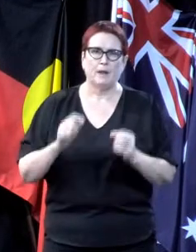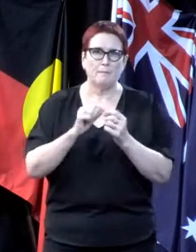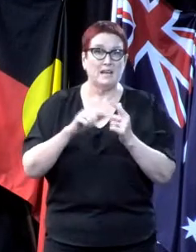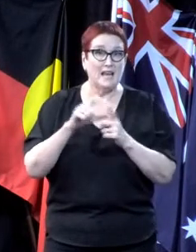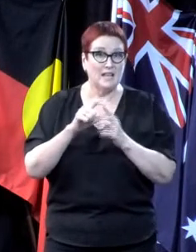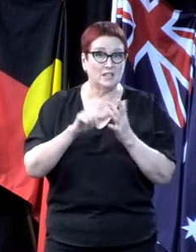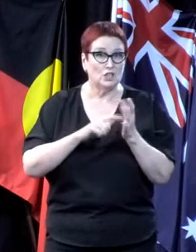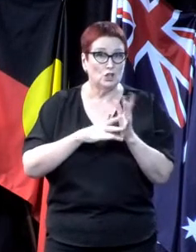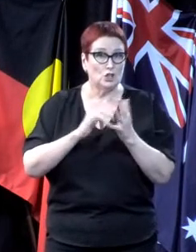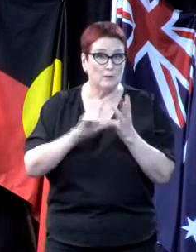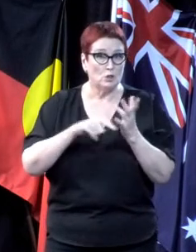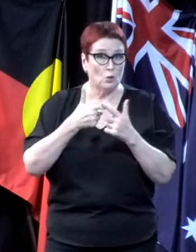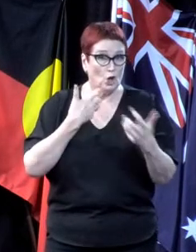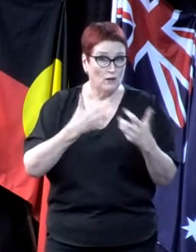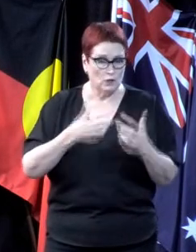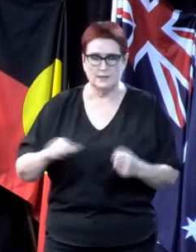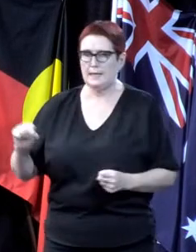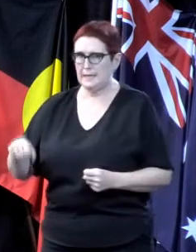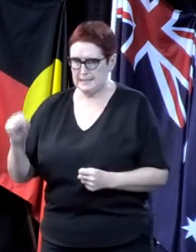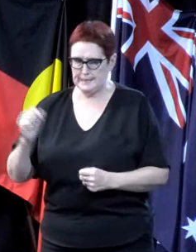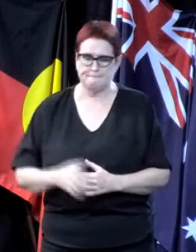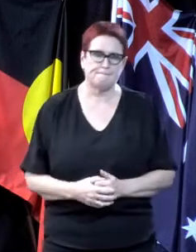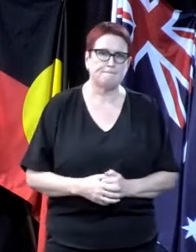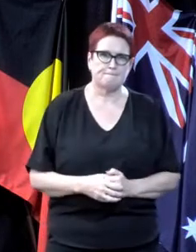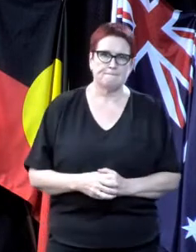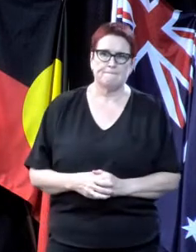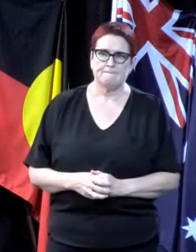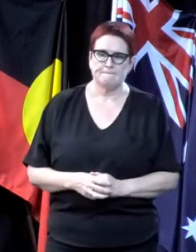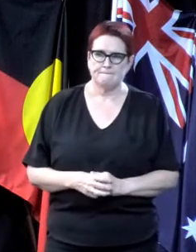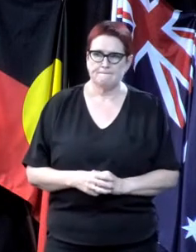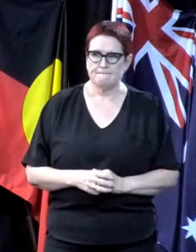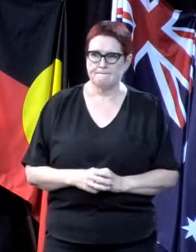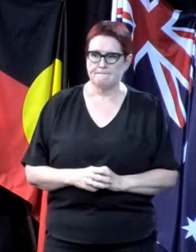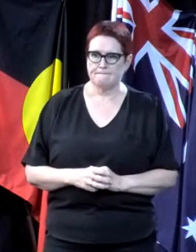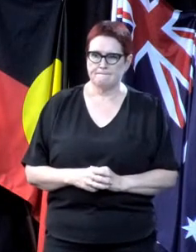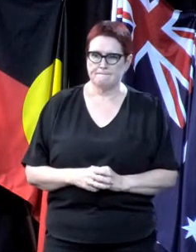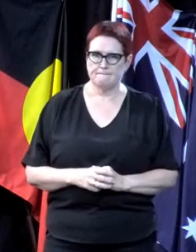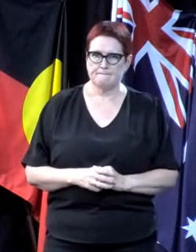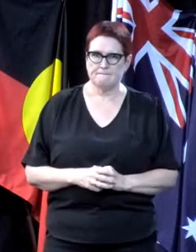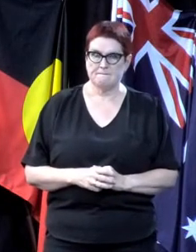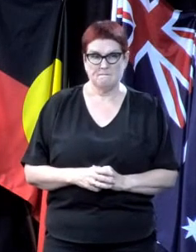That’s correct. And how long have you been teaching for?